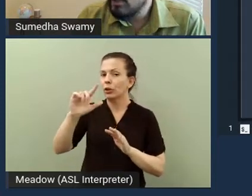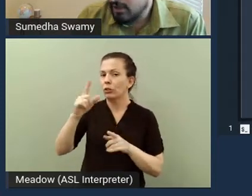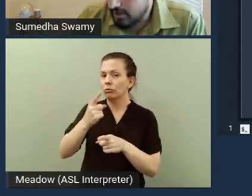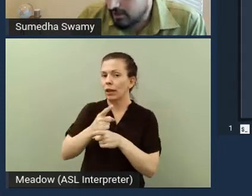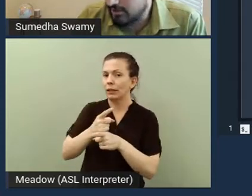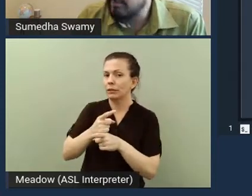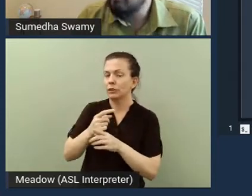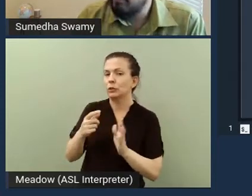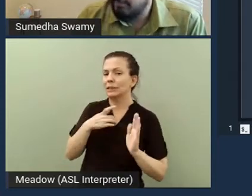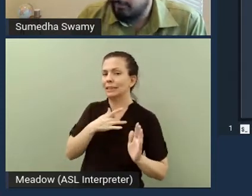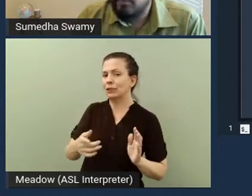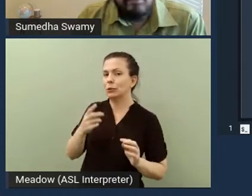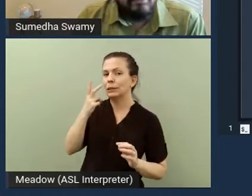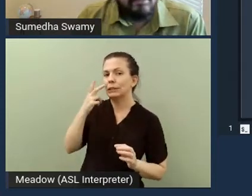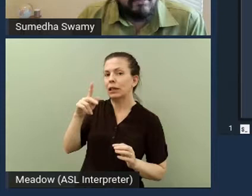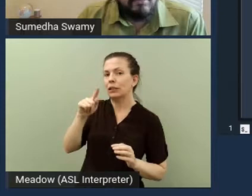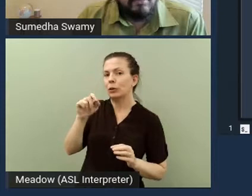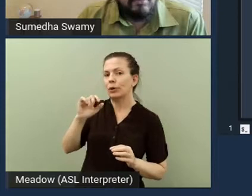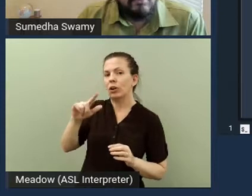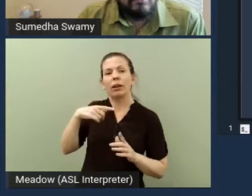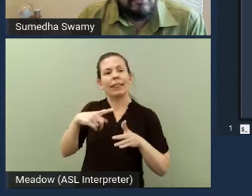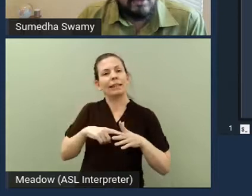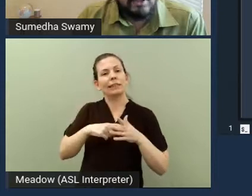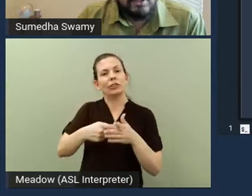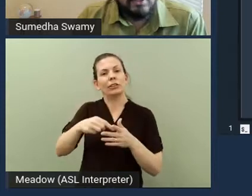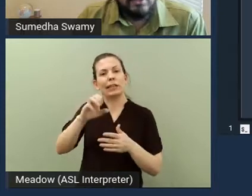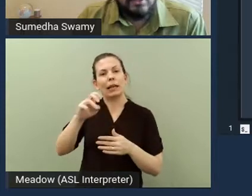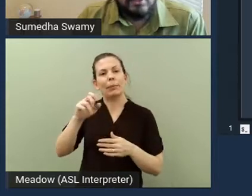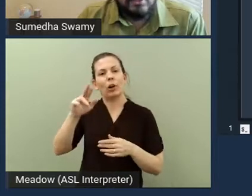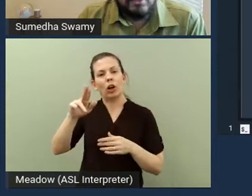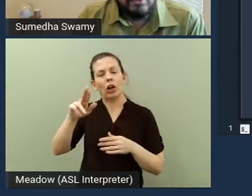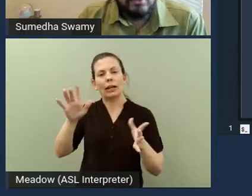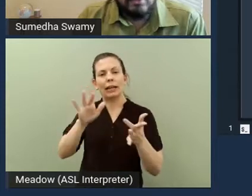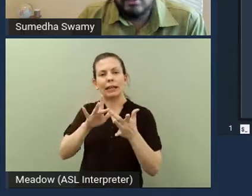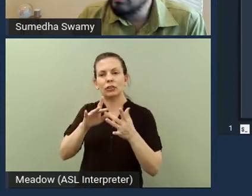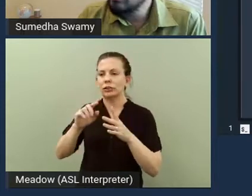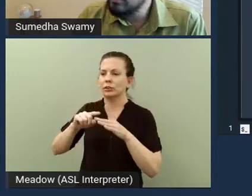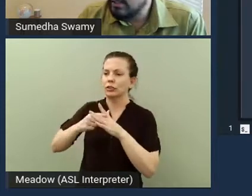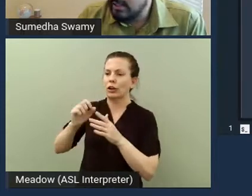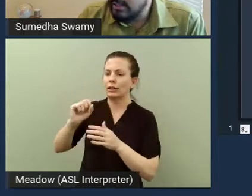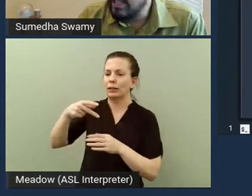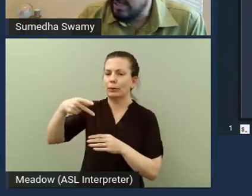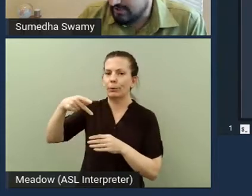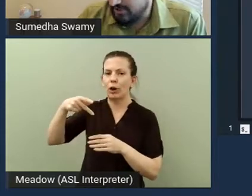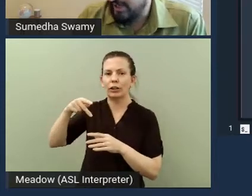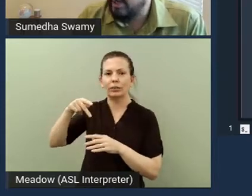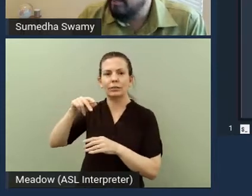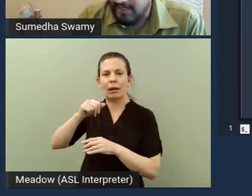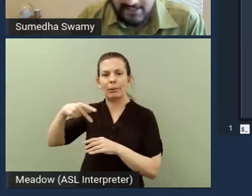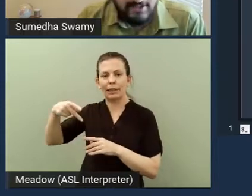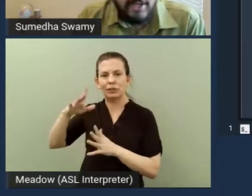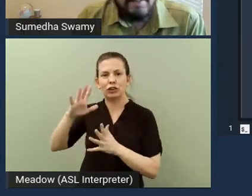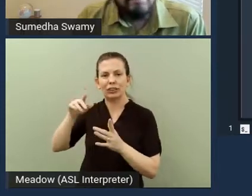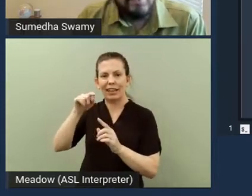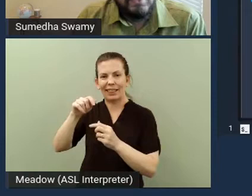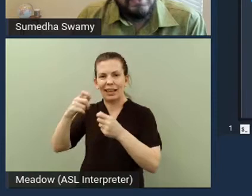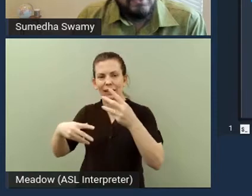the initiating EMR connection and starting Spark application, things like that. That is correct. That is correct. - Wow, okay.